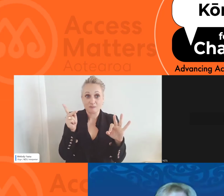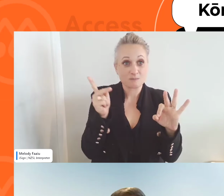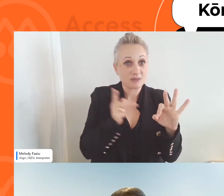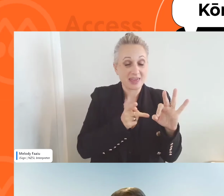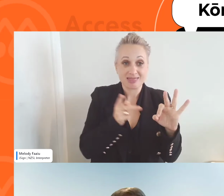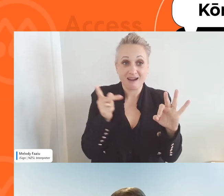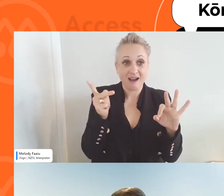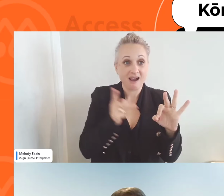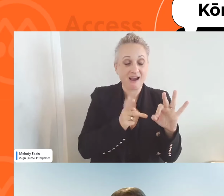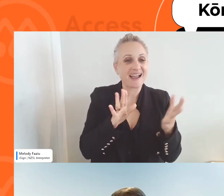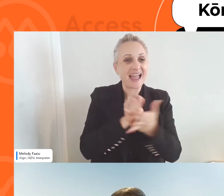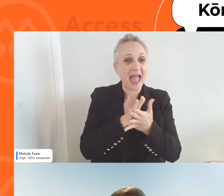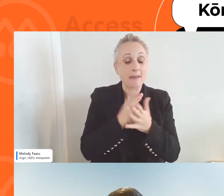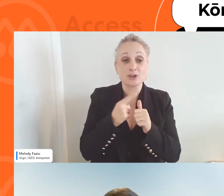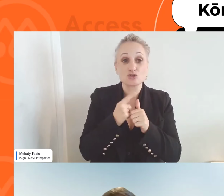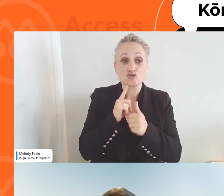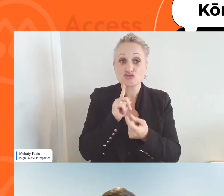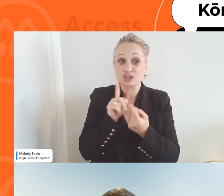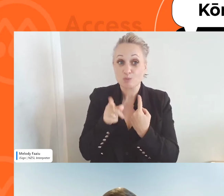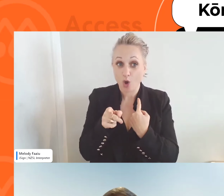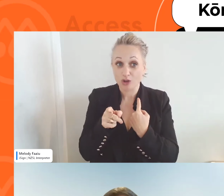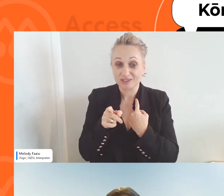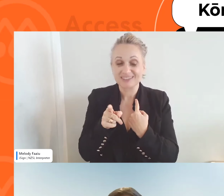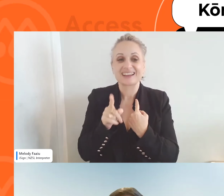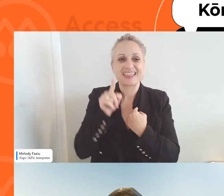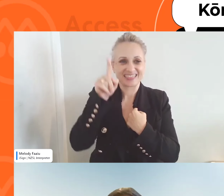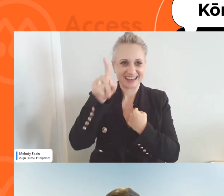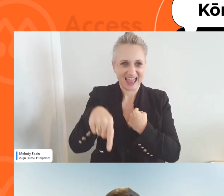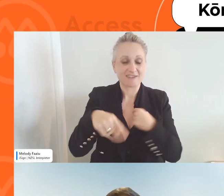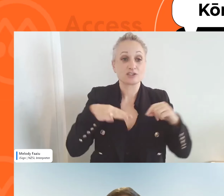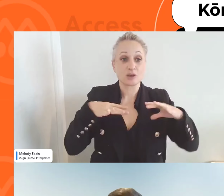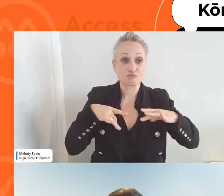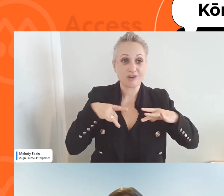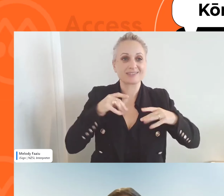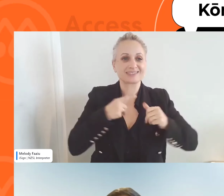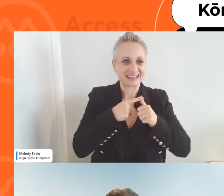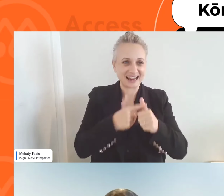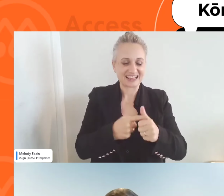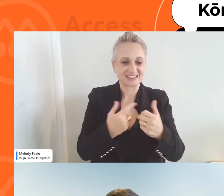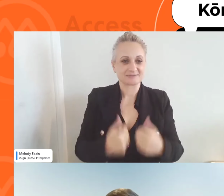writing, then we can share that. Thank you. I was about to close